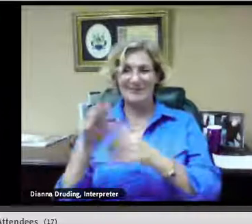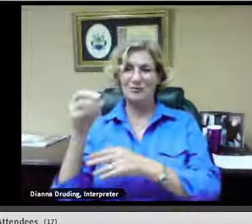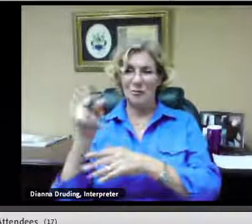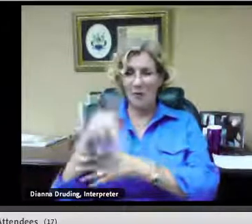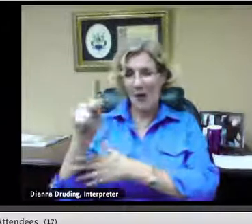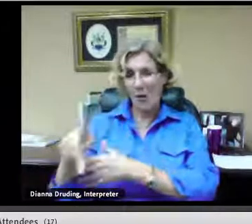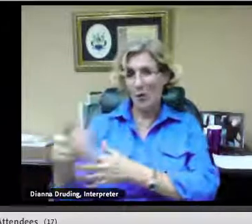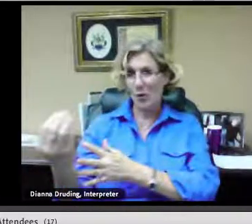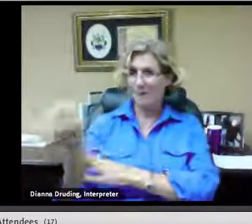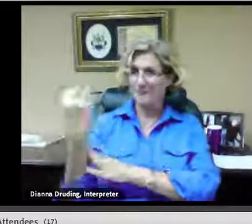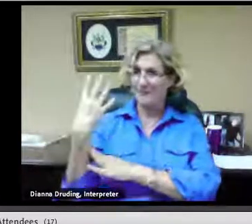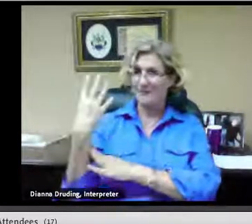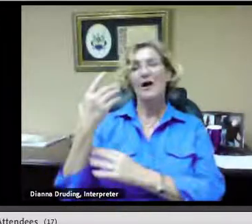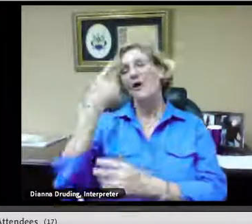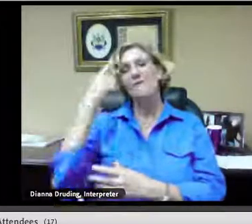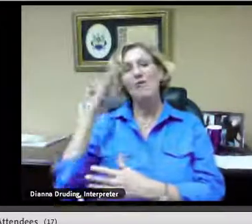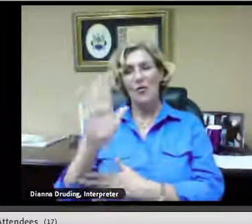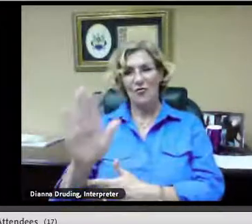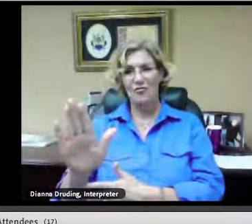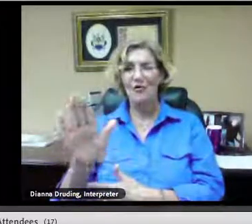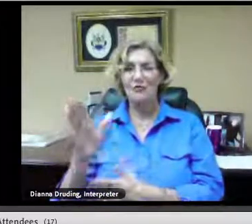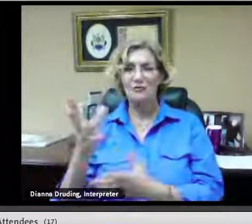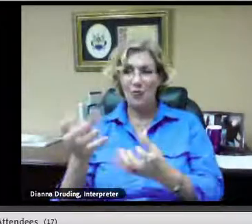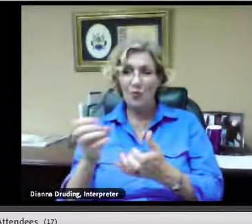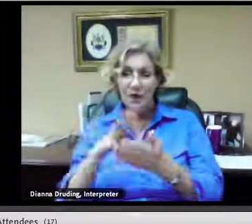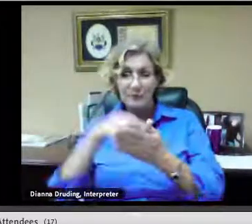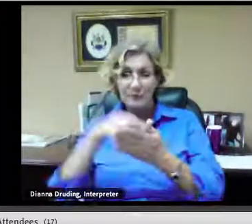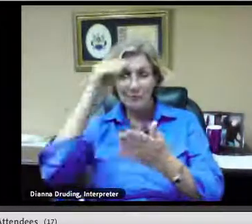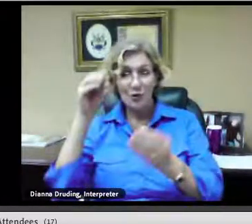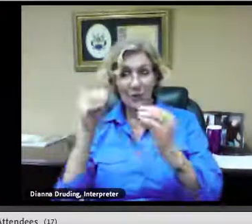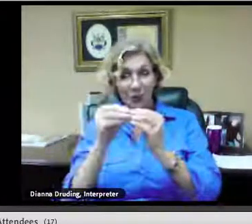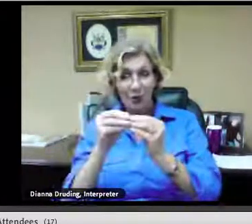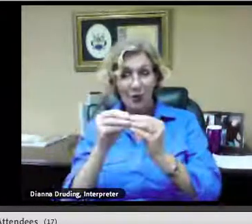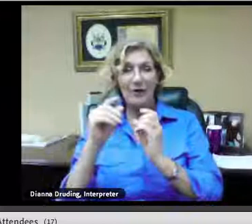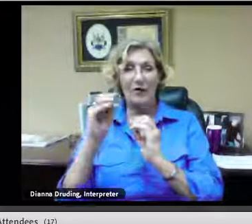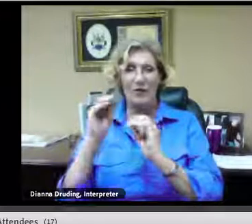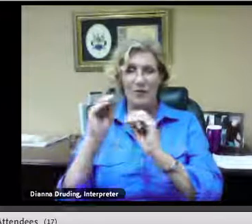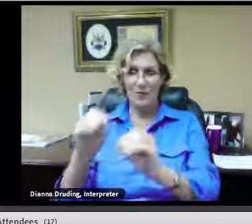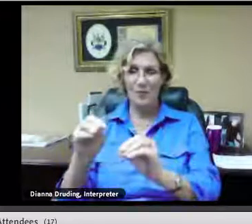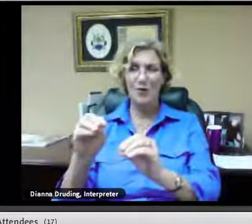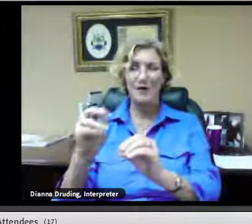in the hands of your libraries, it's just to give you a brief history of disability rights